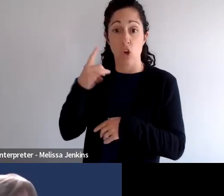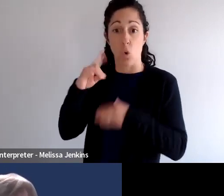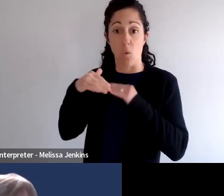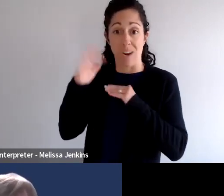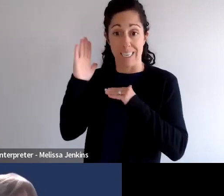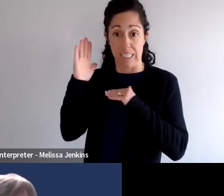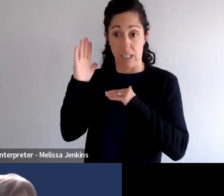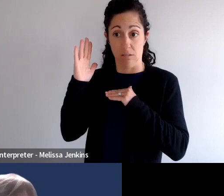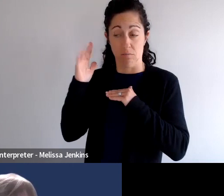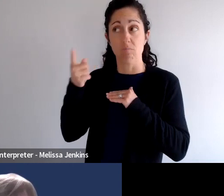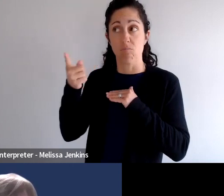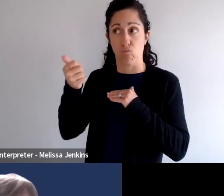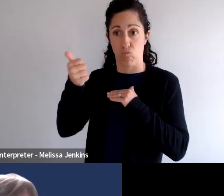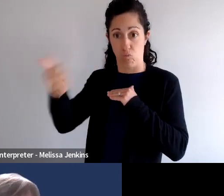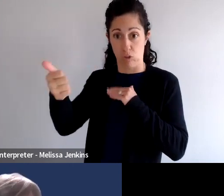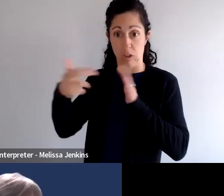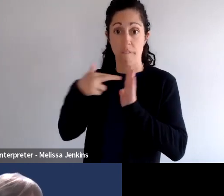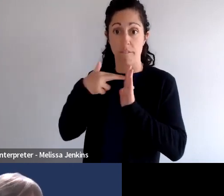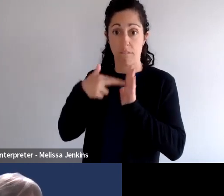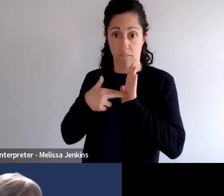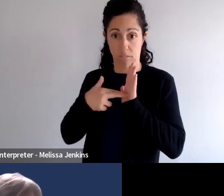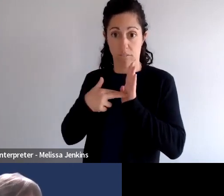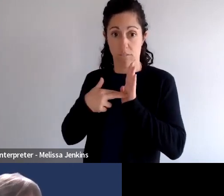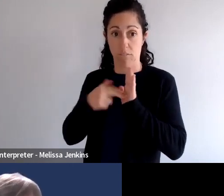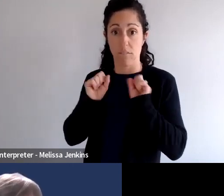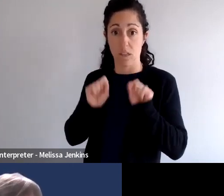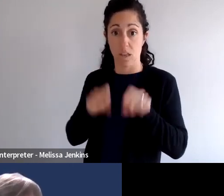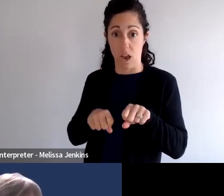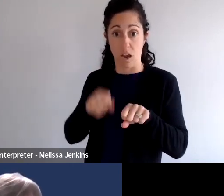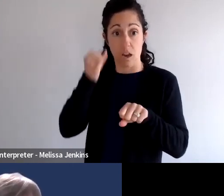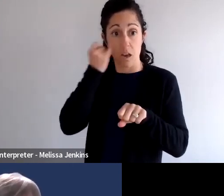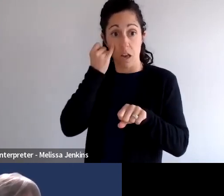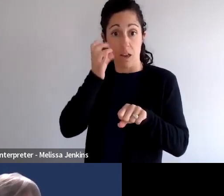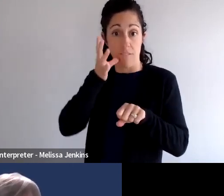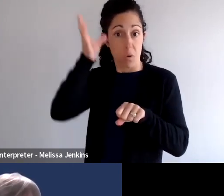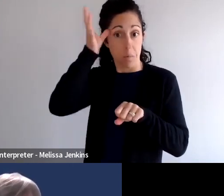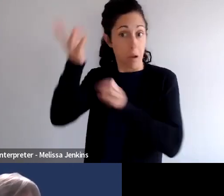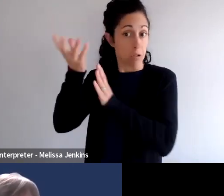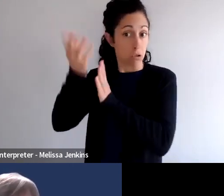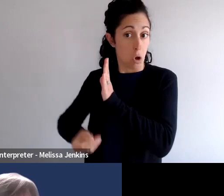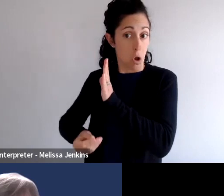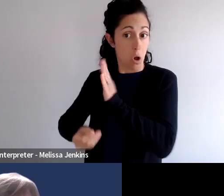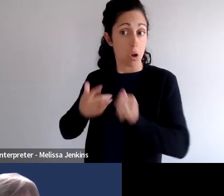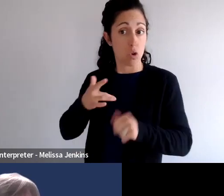and um if they are deceased and you think that there's an association with your health, you